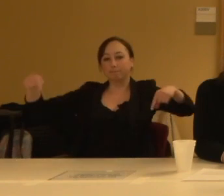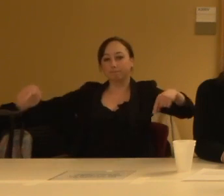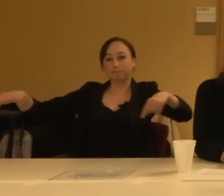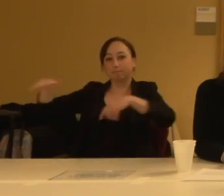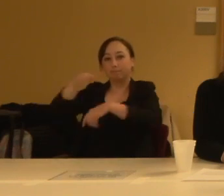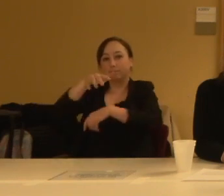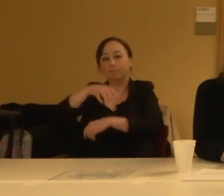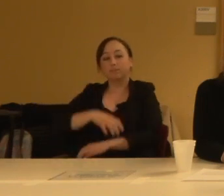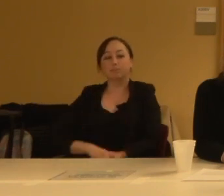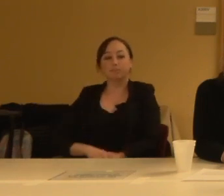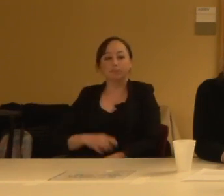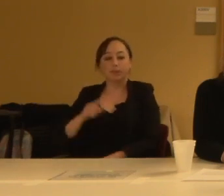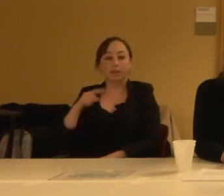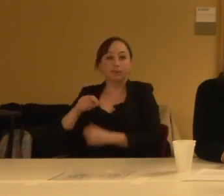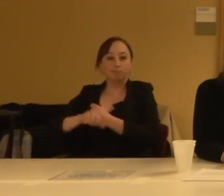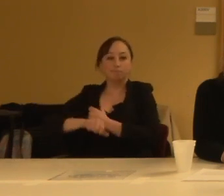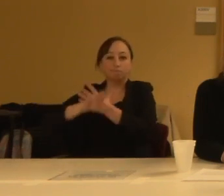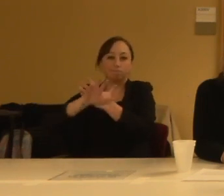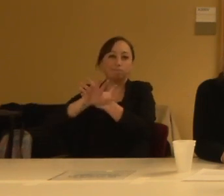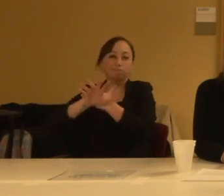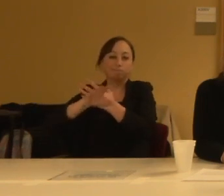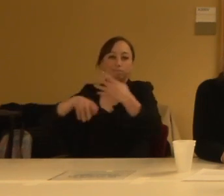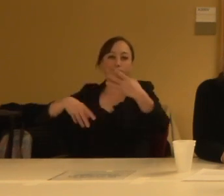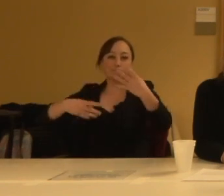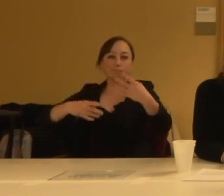This live streamed event is part of the At First Sight